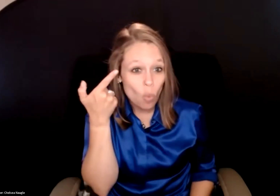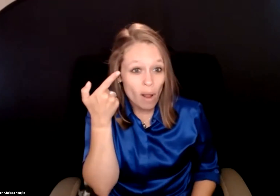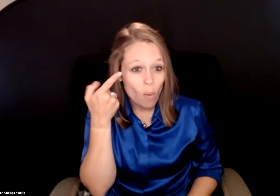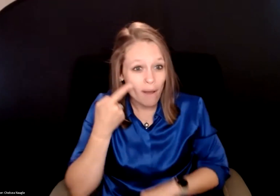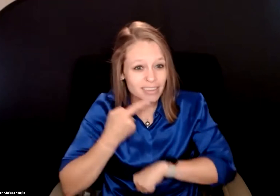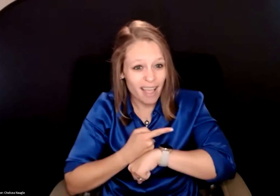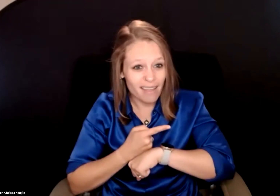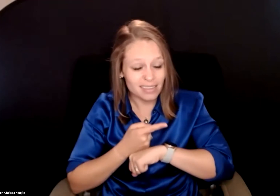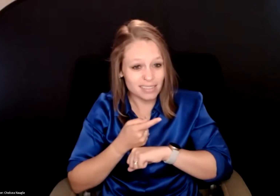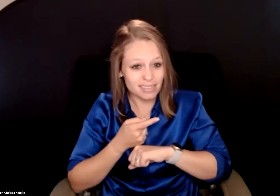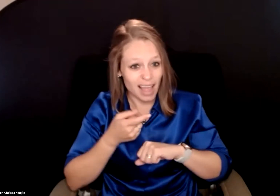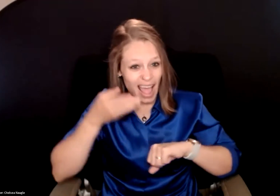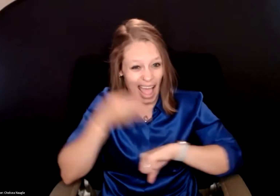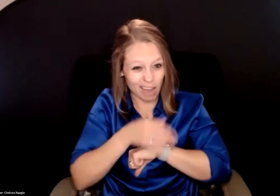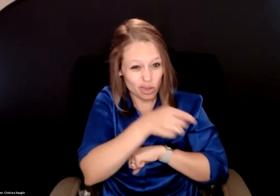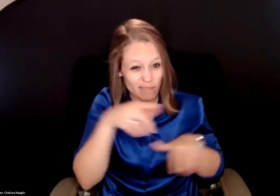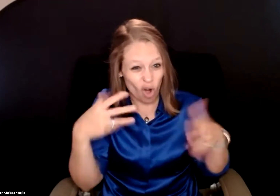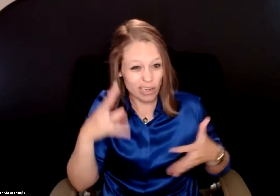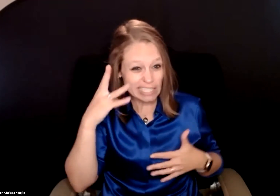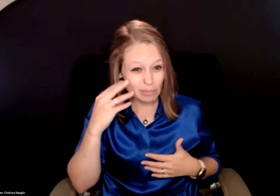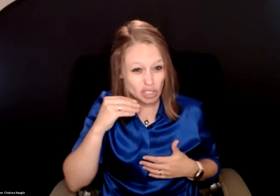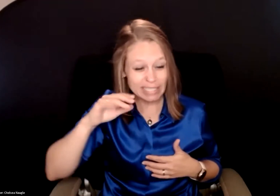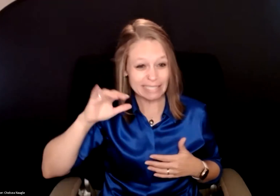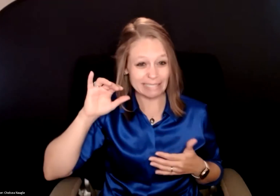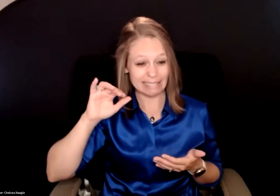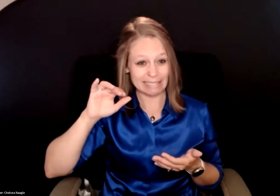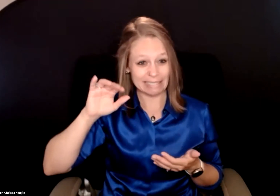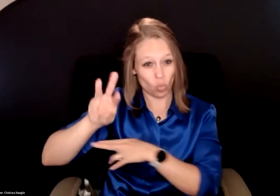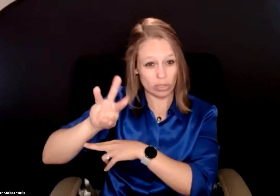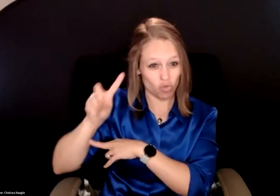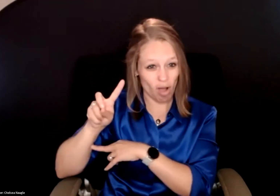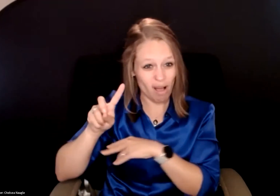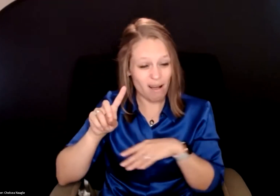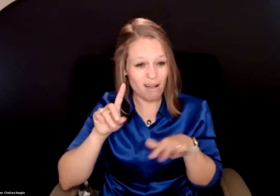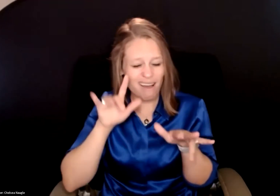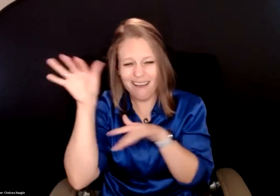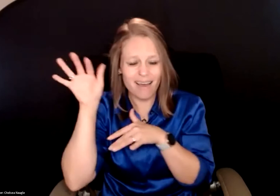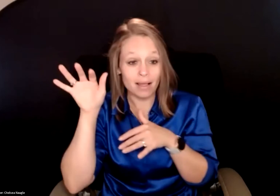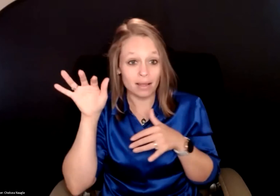That is something that I would love to say cannot happen anymore but it is happening.